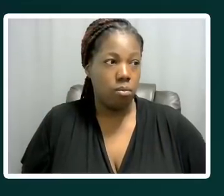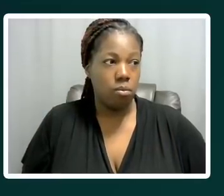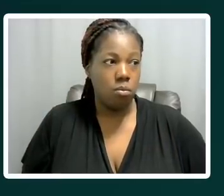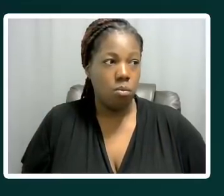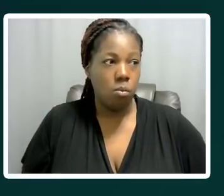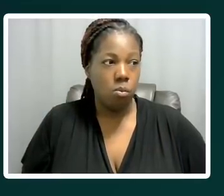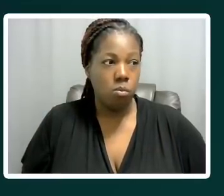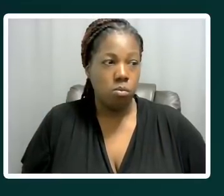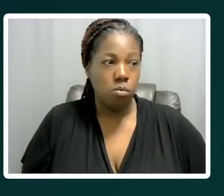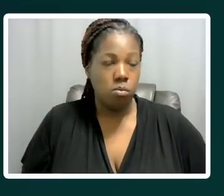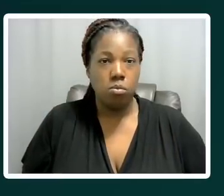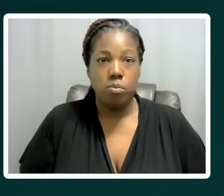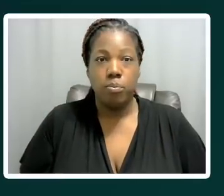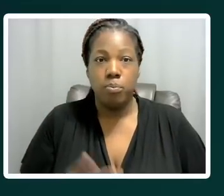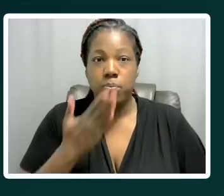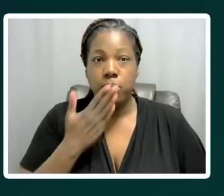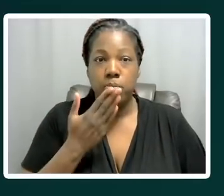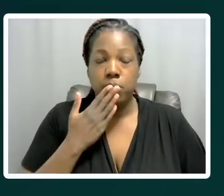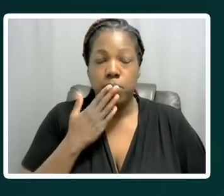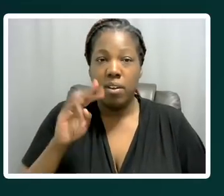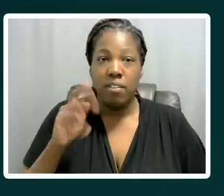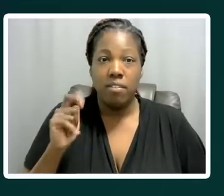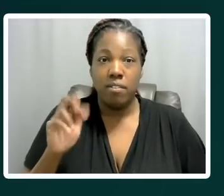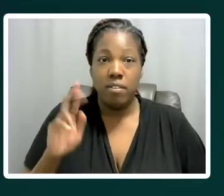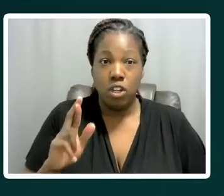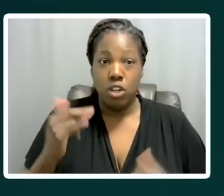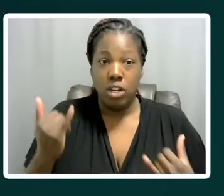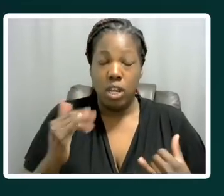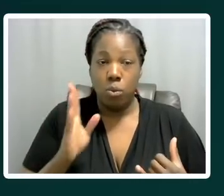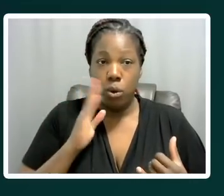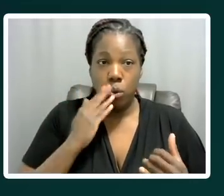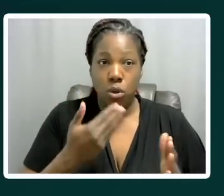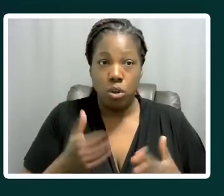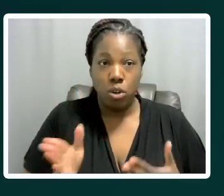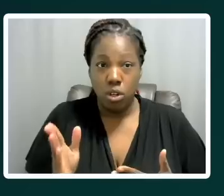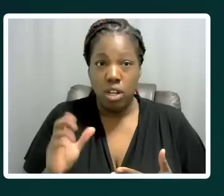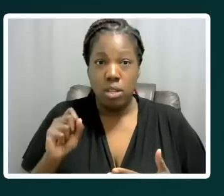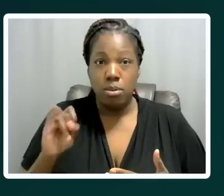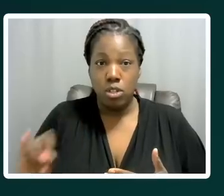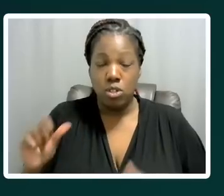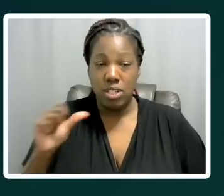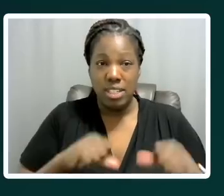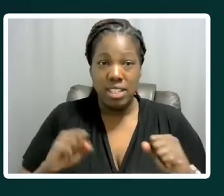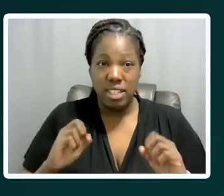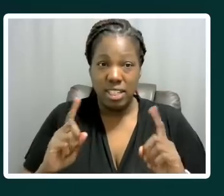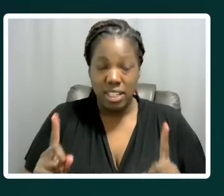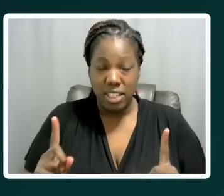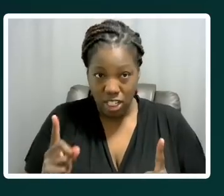Hannah Osborn: Thank you, Victor. Now we're going to shift to a couple of Smithsonian Science Education Center's other digital resources,